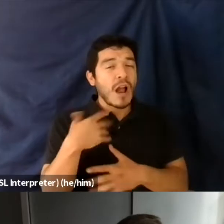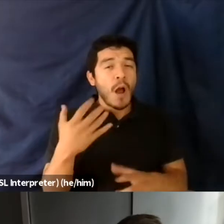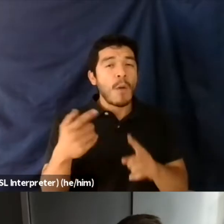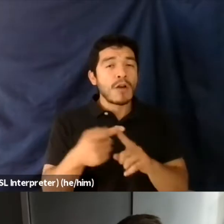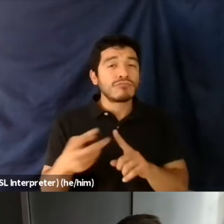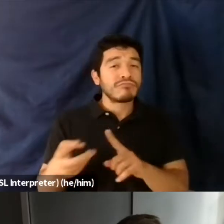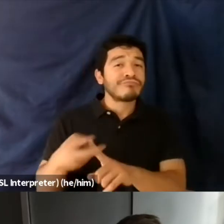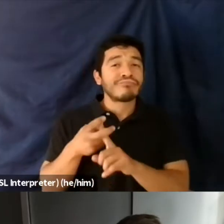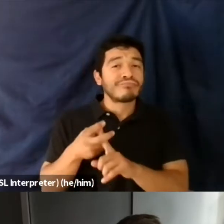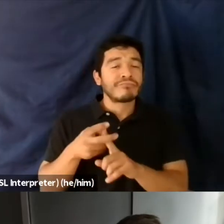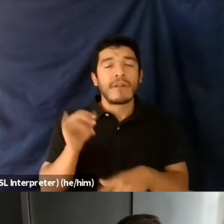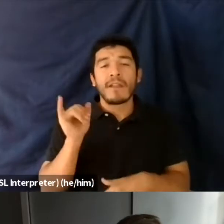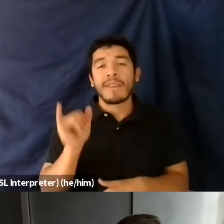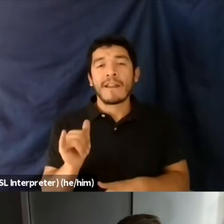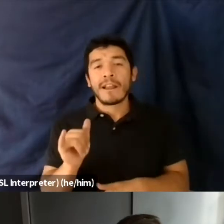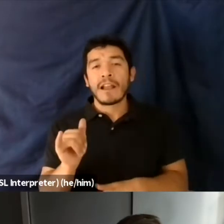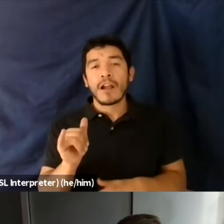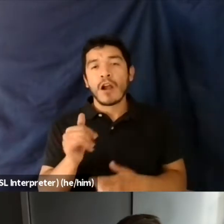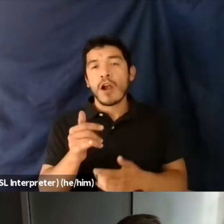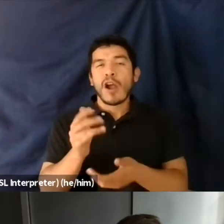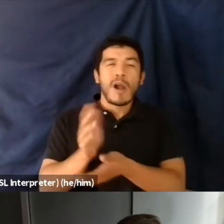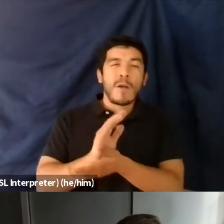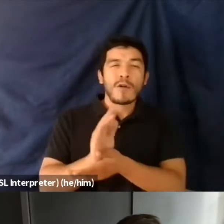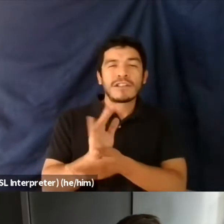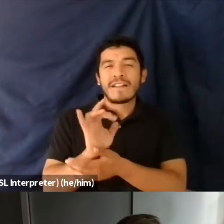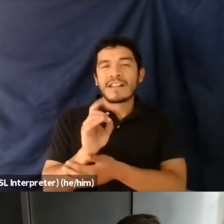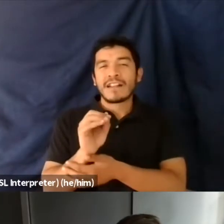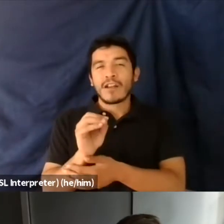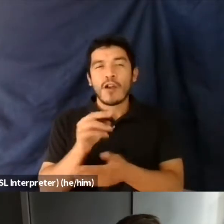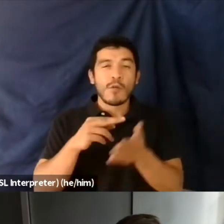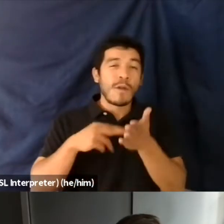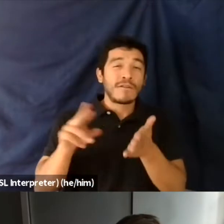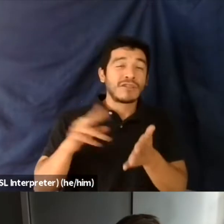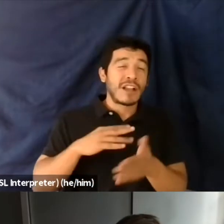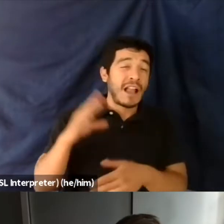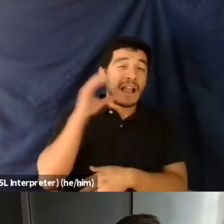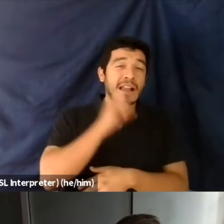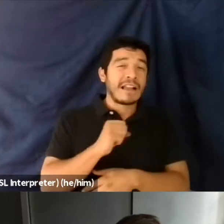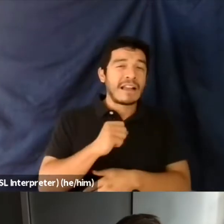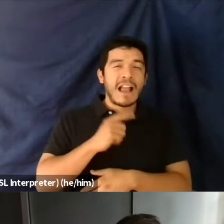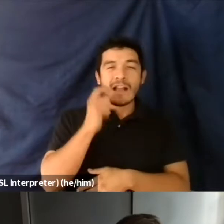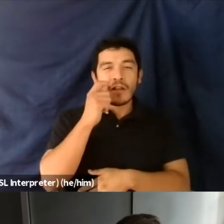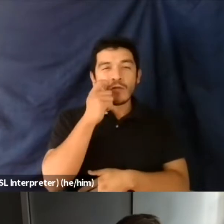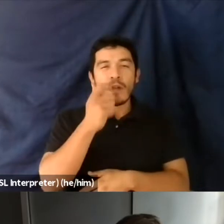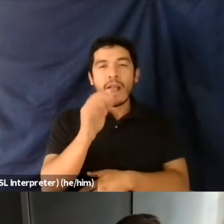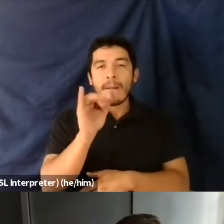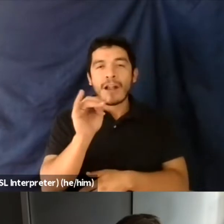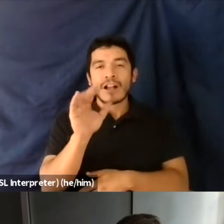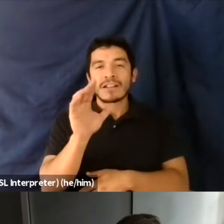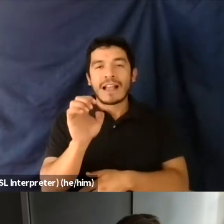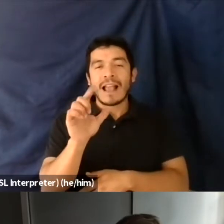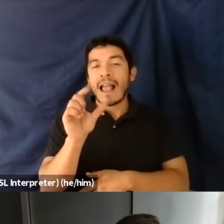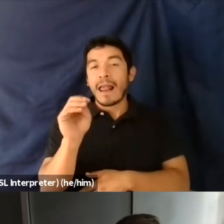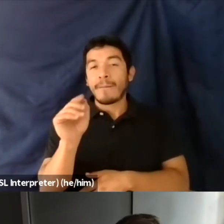They were sort of music, video references, I guess at best. I had just watched Beyonce's Lemonade quite a few times.